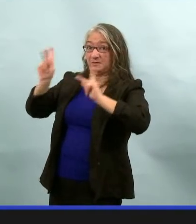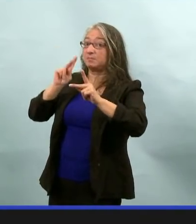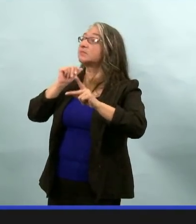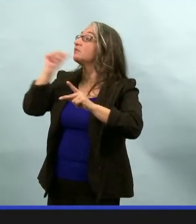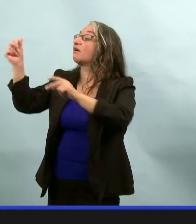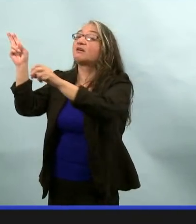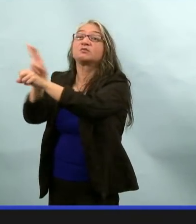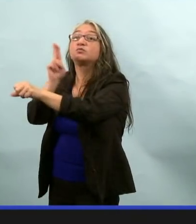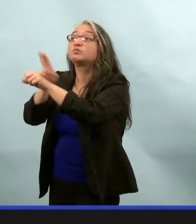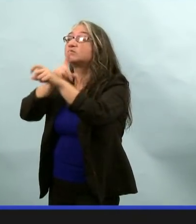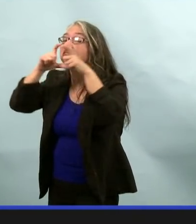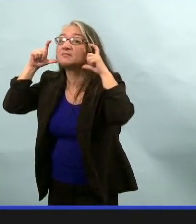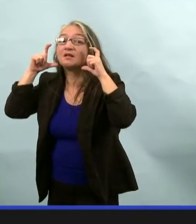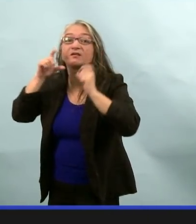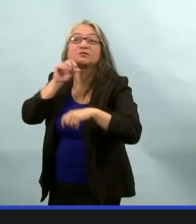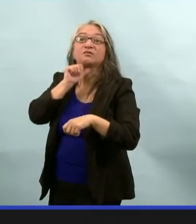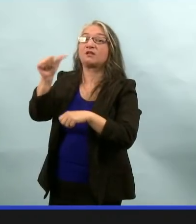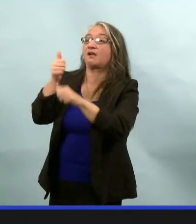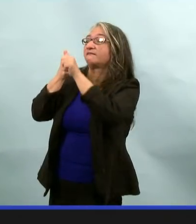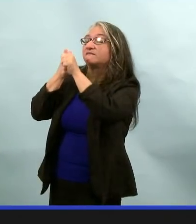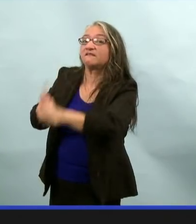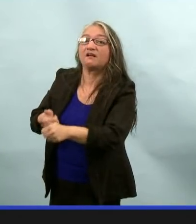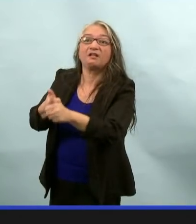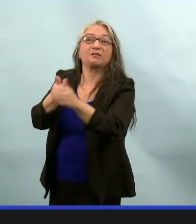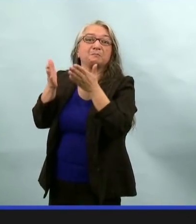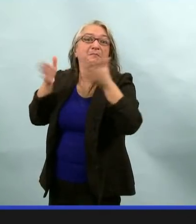worry about the message that that might send to people who've gone and done the right thing